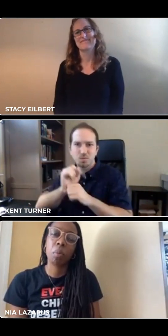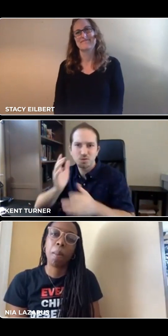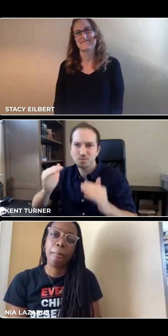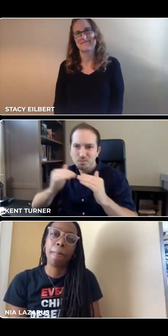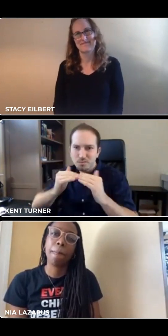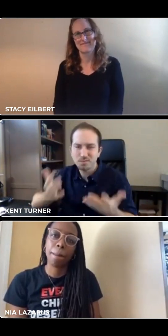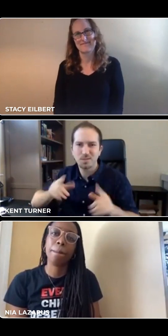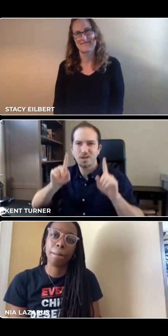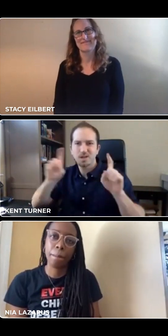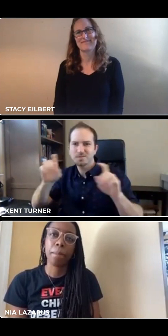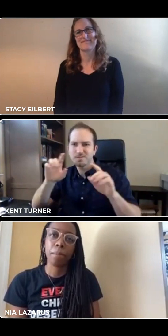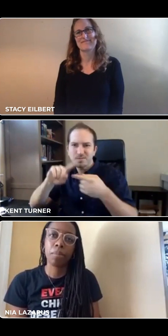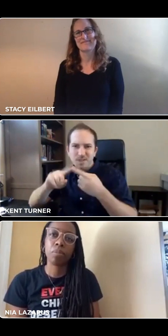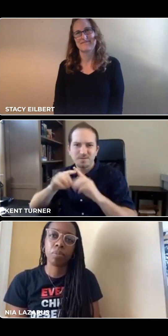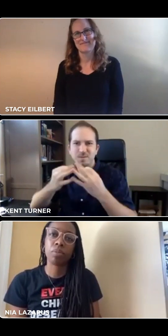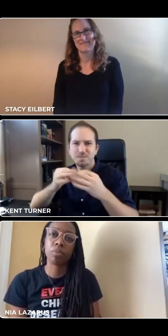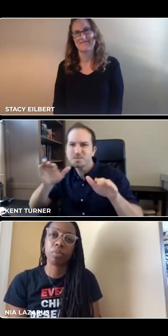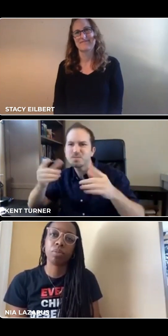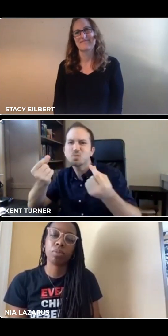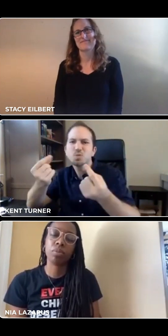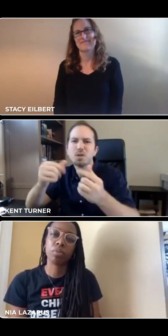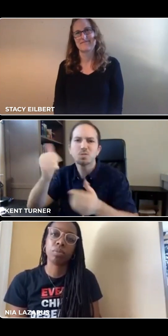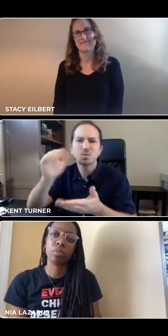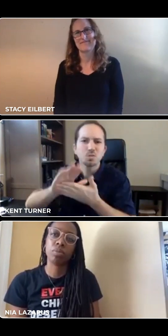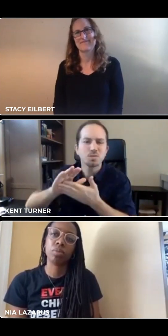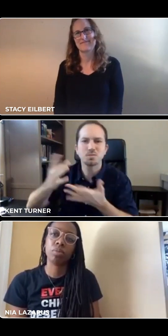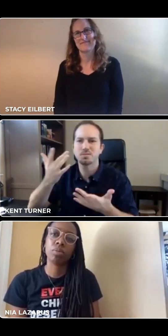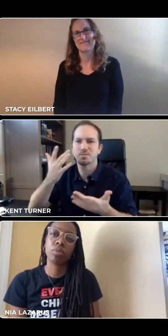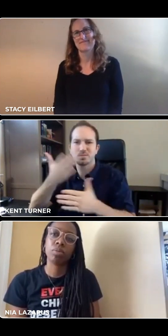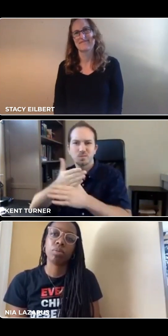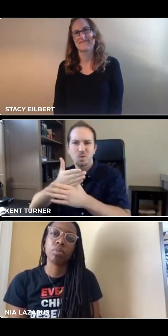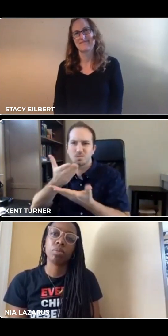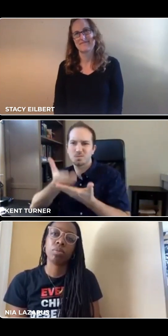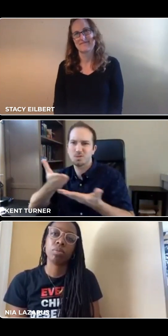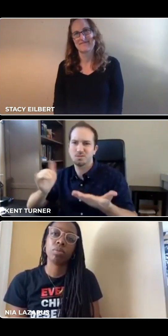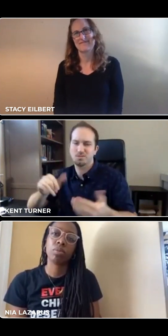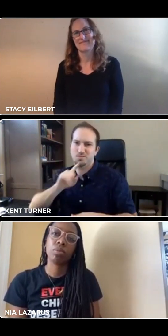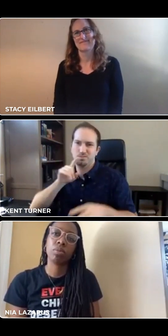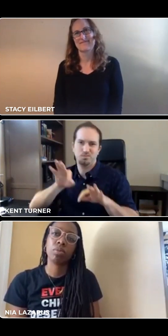use your resources. Check in with your peers. Ask friends, family. Find out what other school